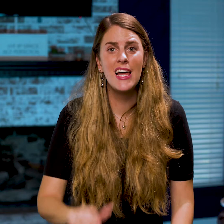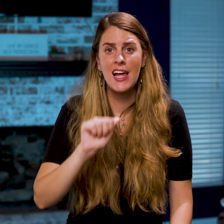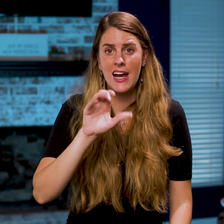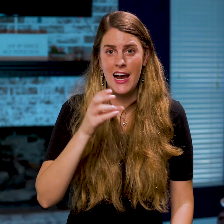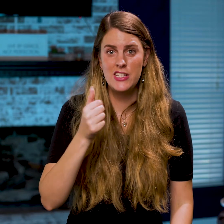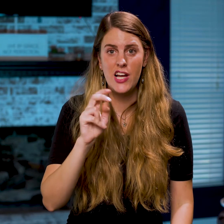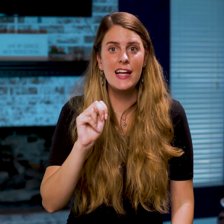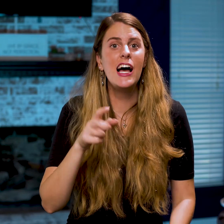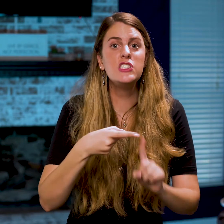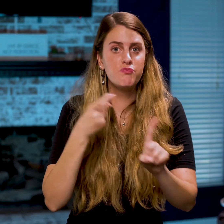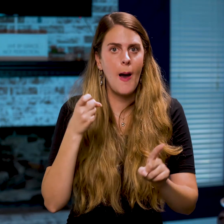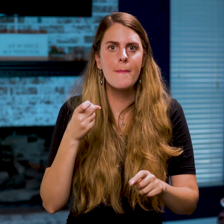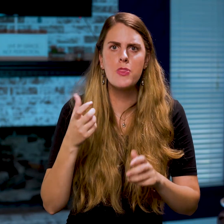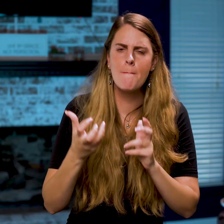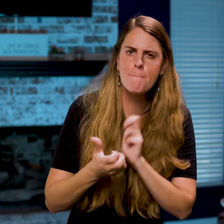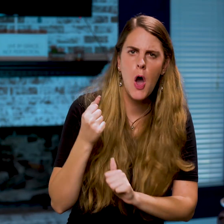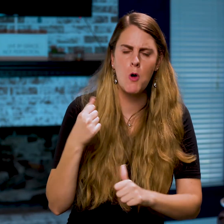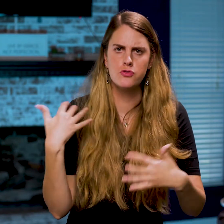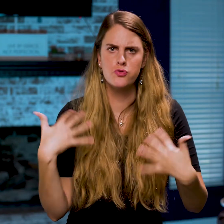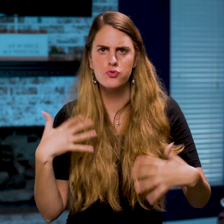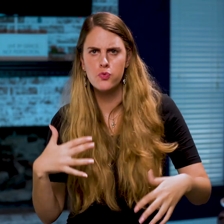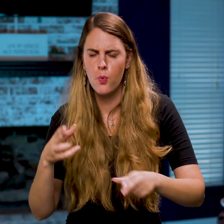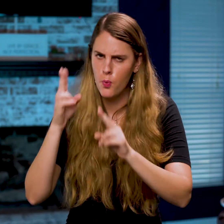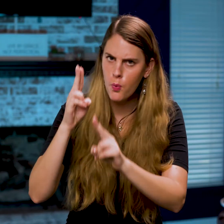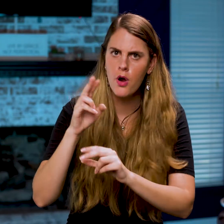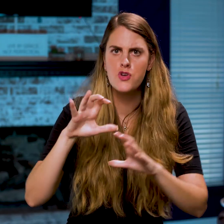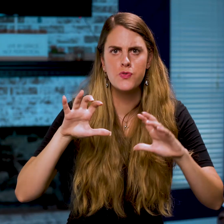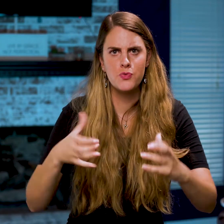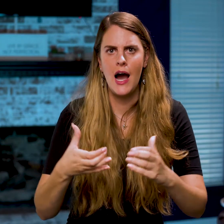Achan is from the most esteemed tribe,